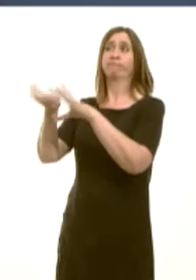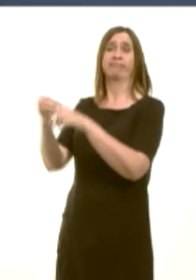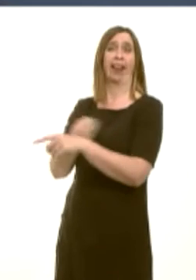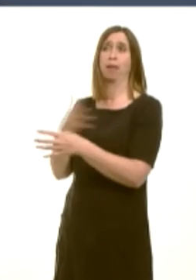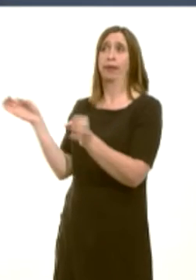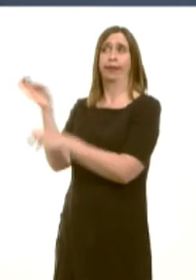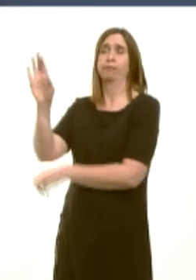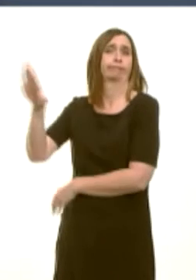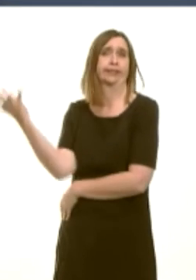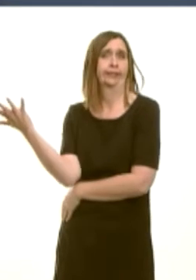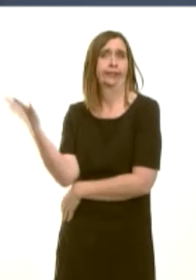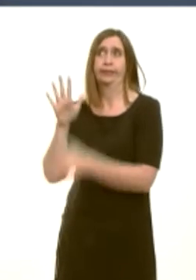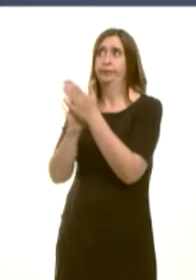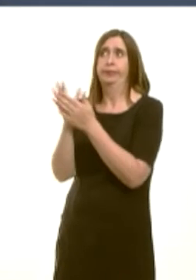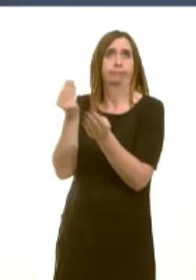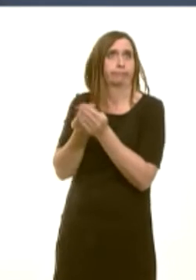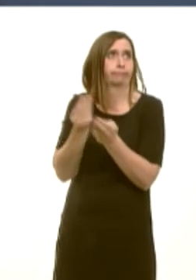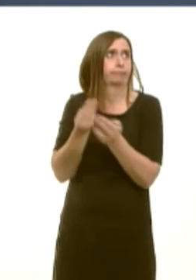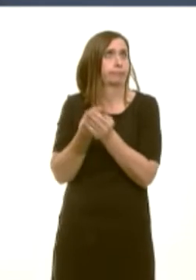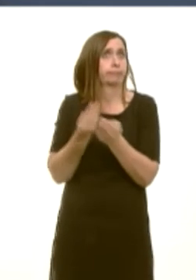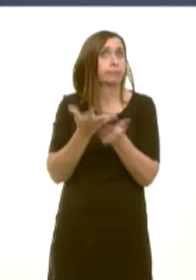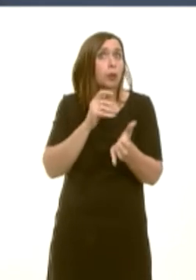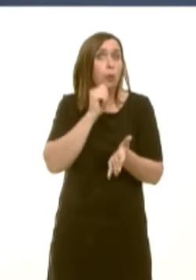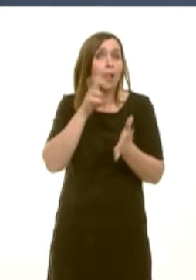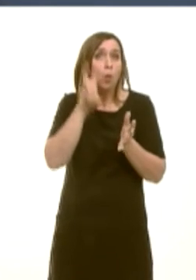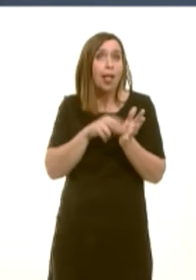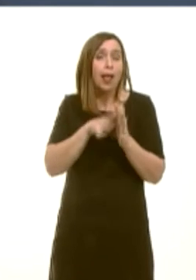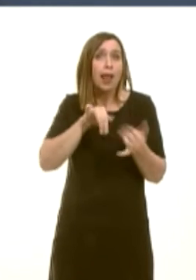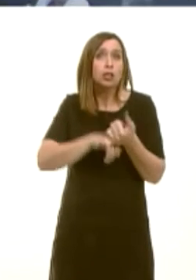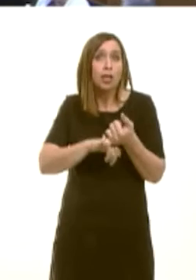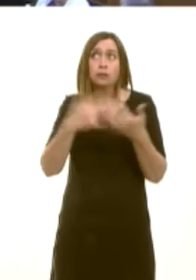the Welsh NHS now get the additional 1,000 staff that you say it needs?